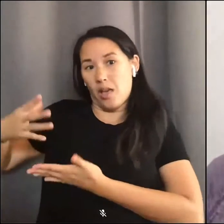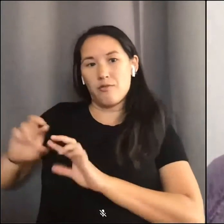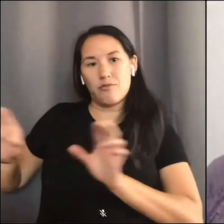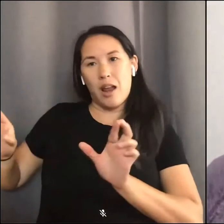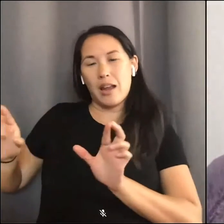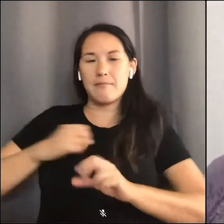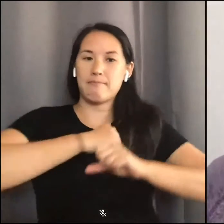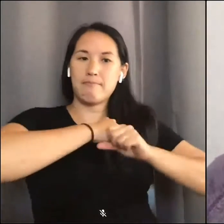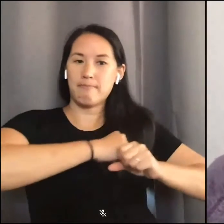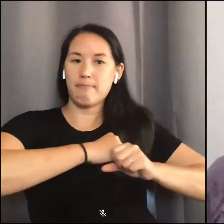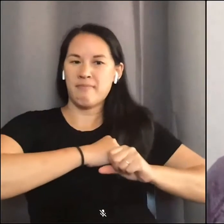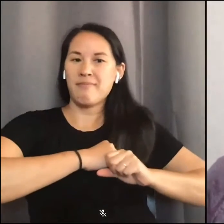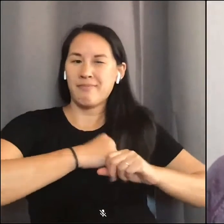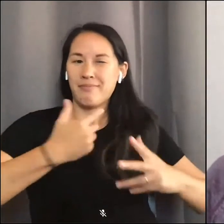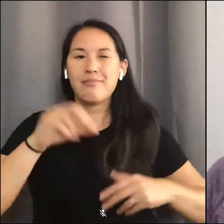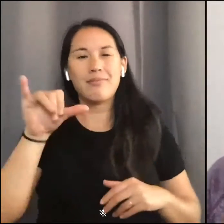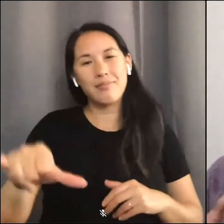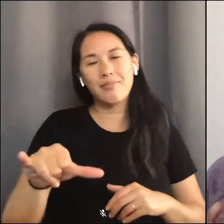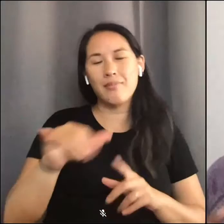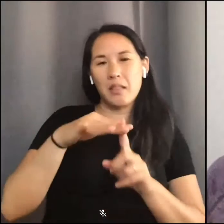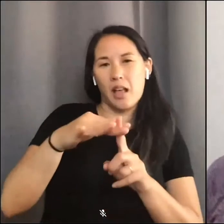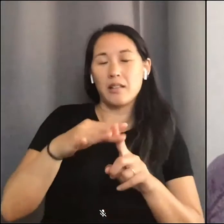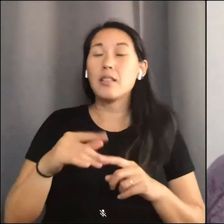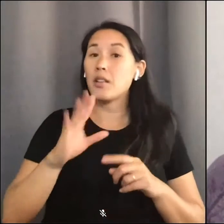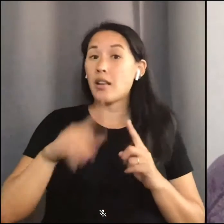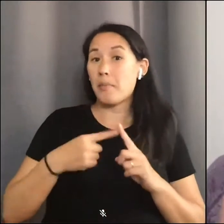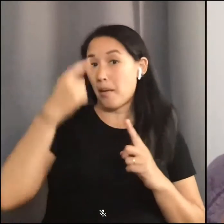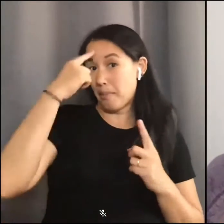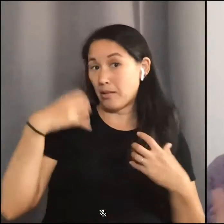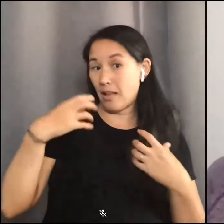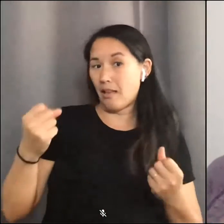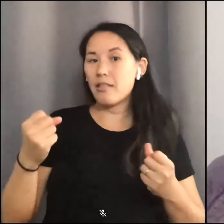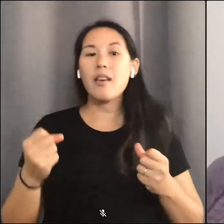um and so that's the context of that and when i say mental health um i look at mental health like